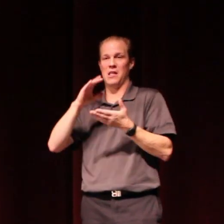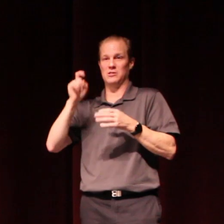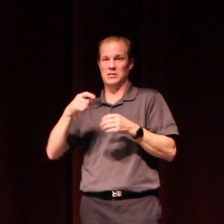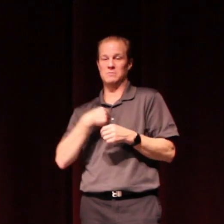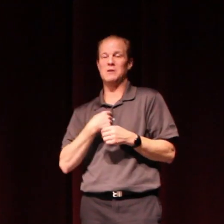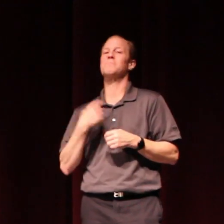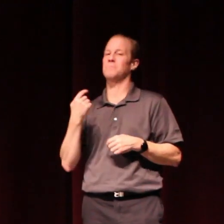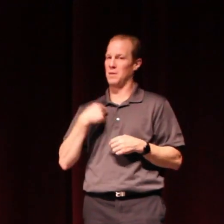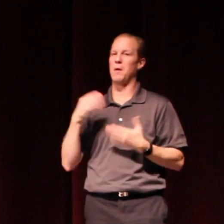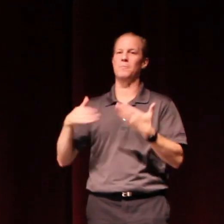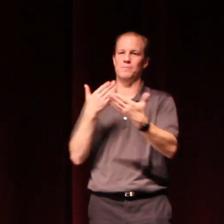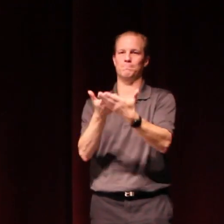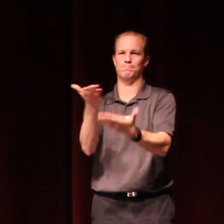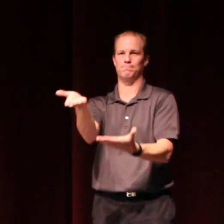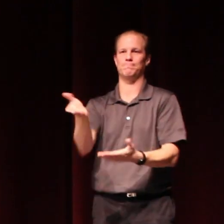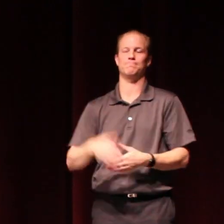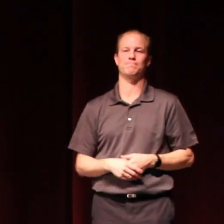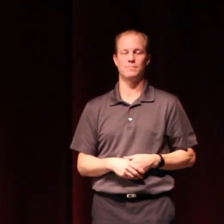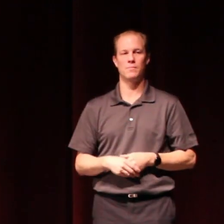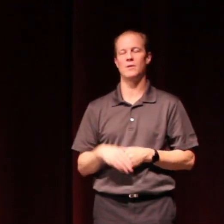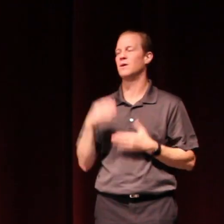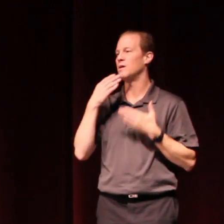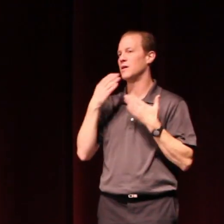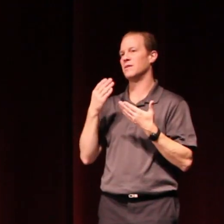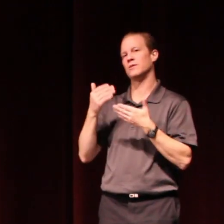Thank you. Next we will hear from Charlie Abel.